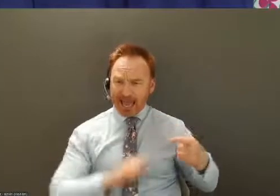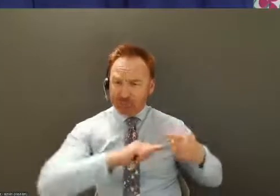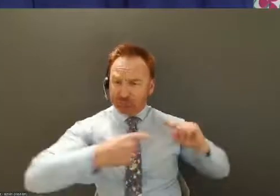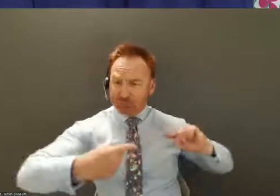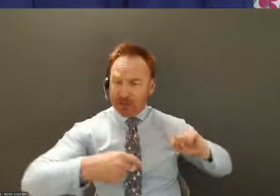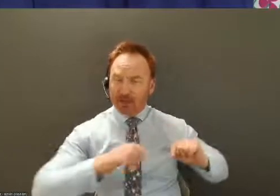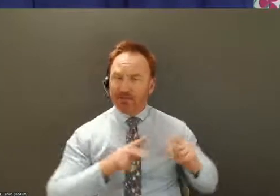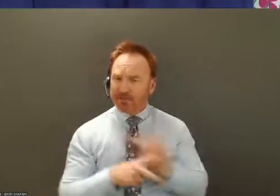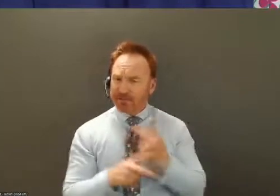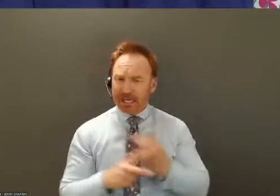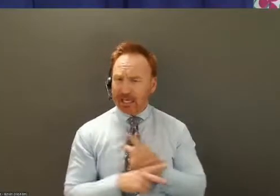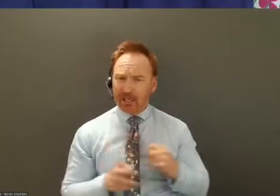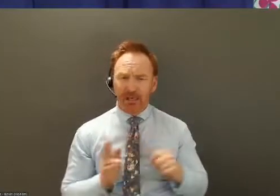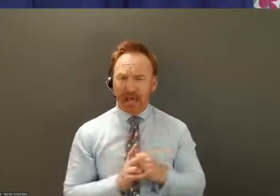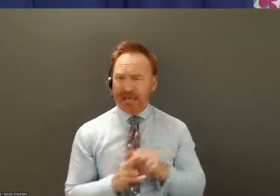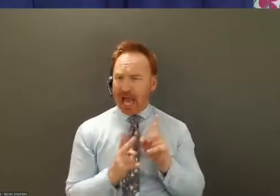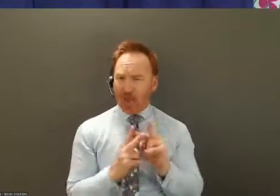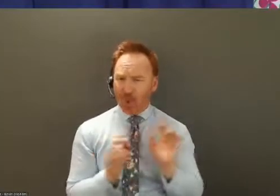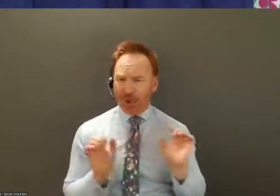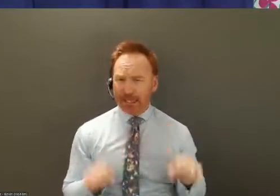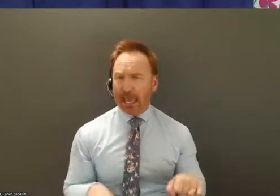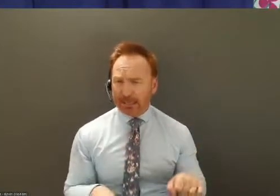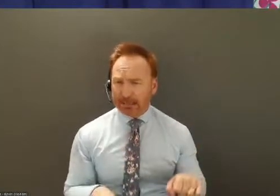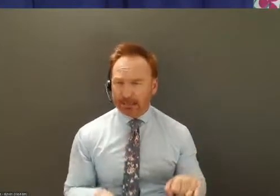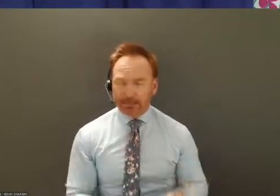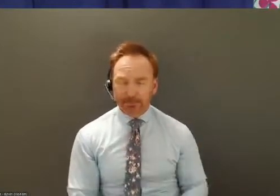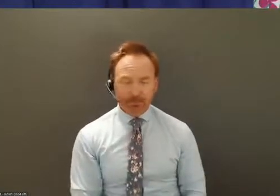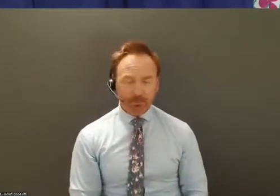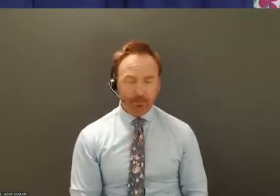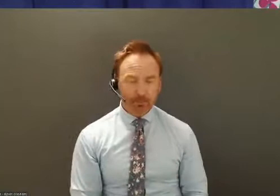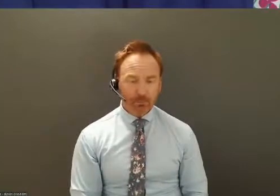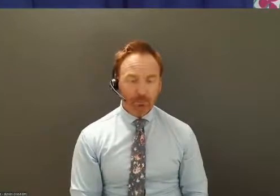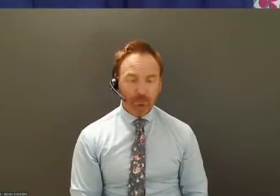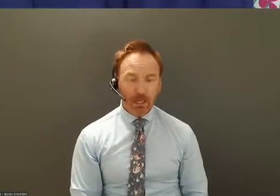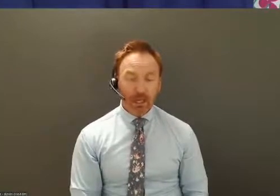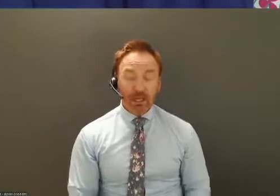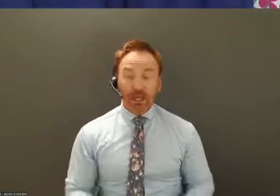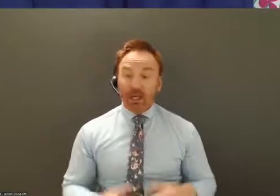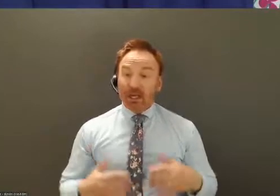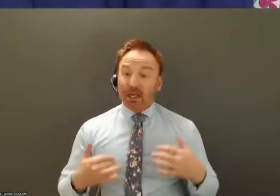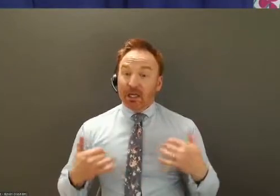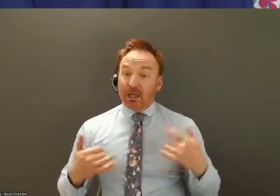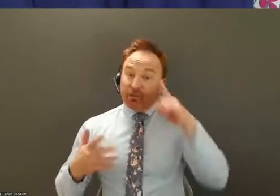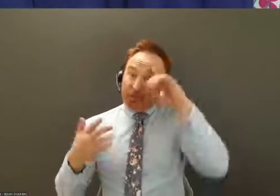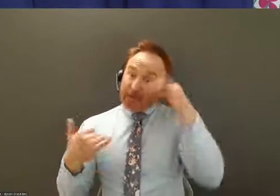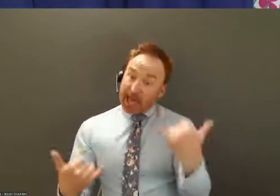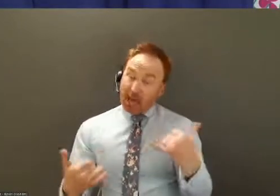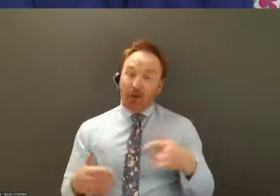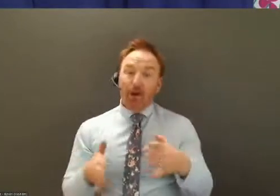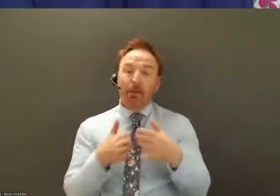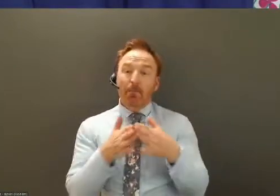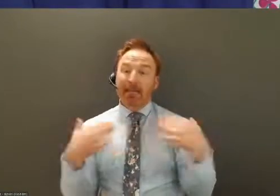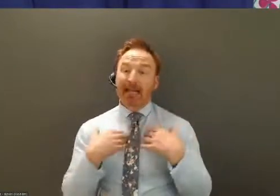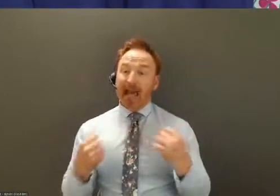will emphasize, vaccines present